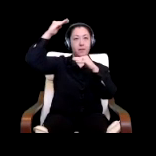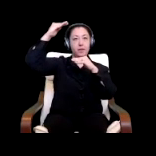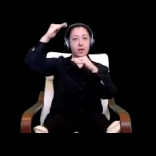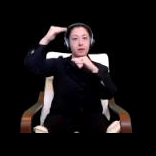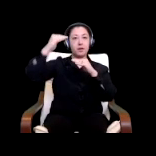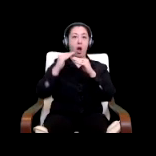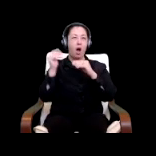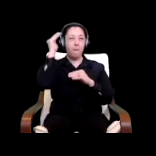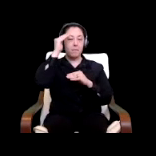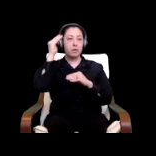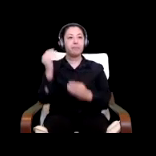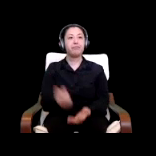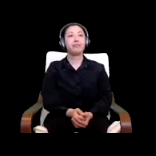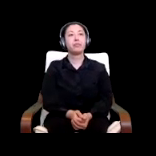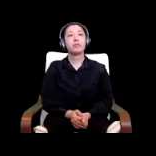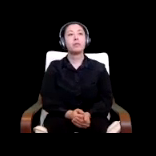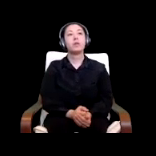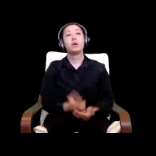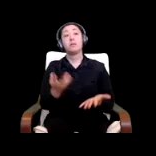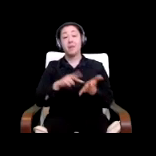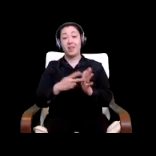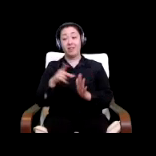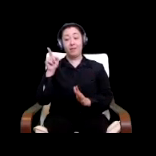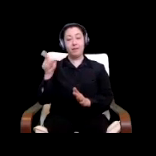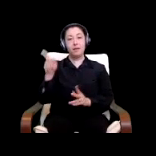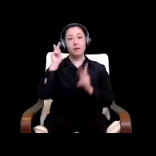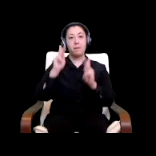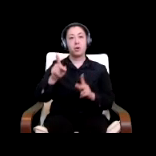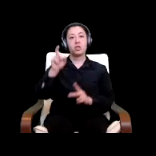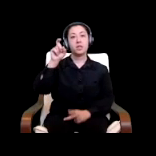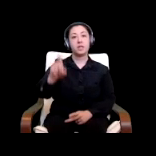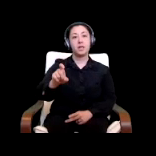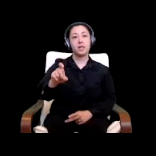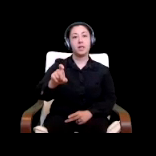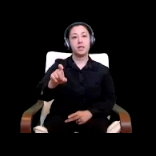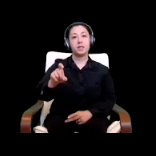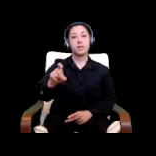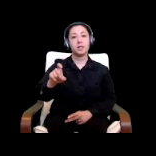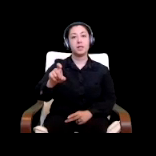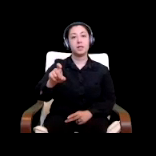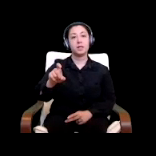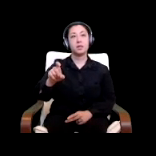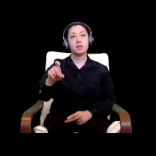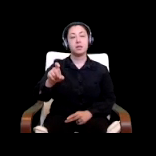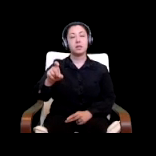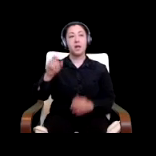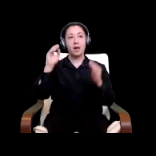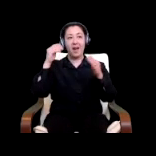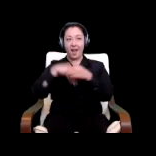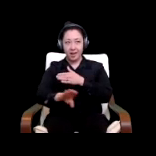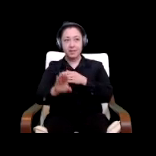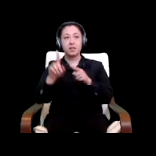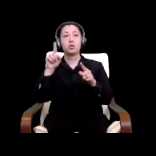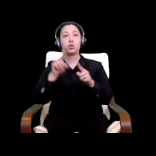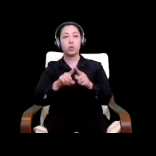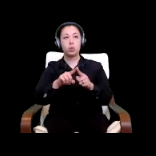So what they need due to vision loss, is access to the visual environment. So providing alternative